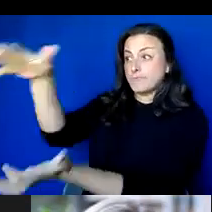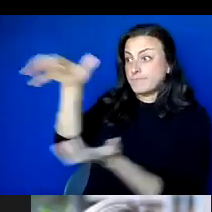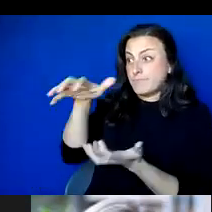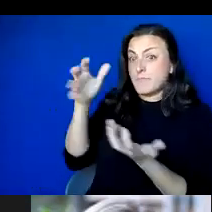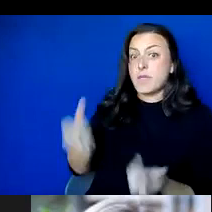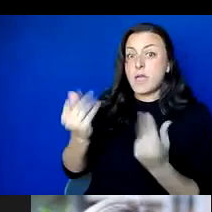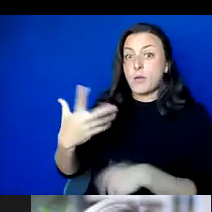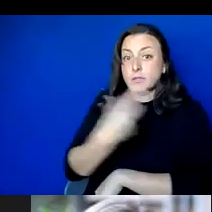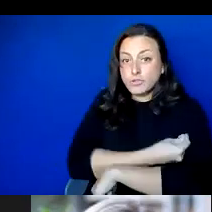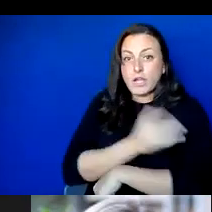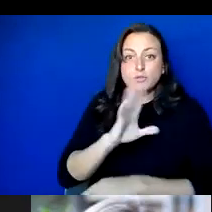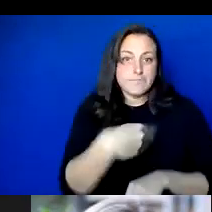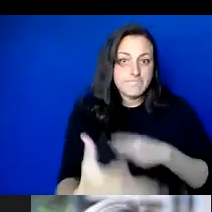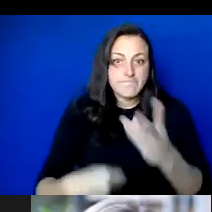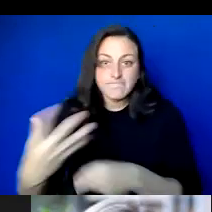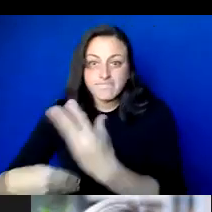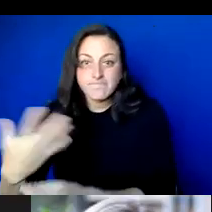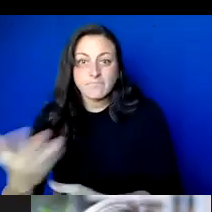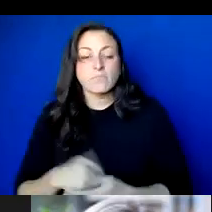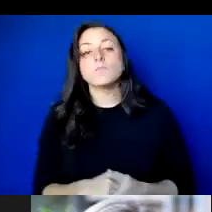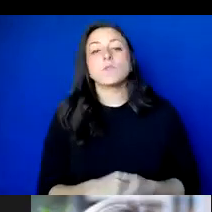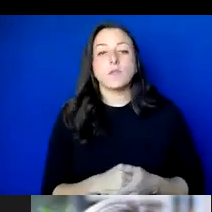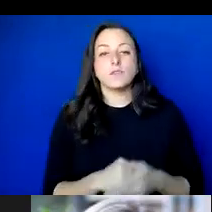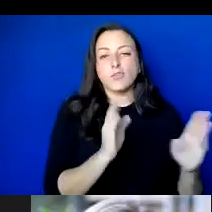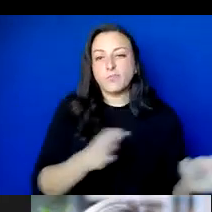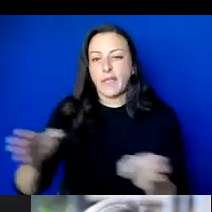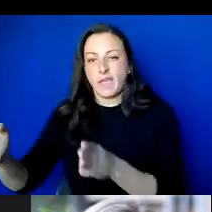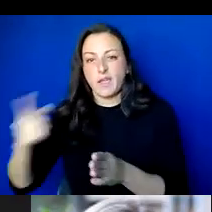just through the end of February. There's a fairly conservative estimate and there's potential